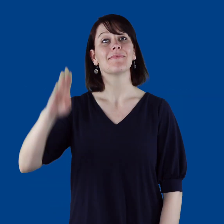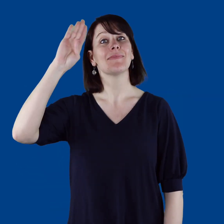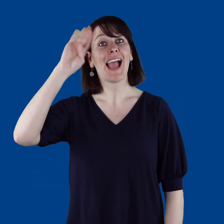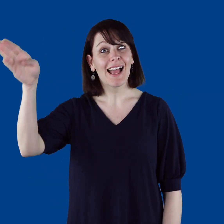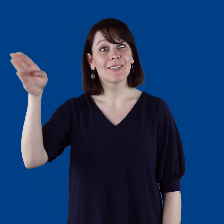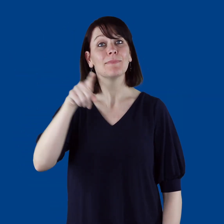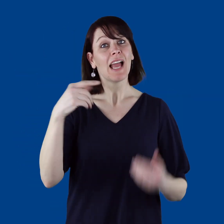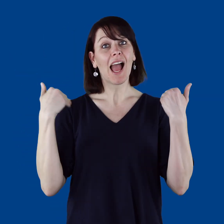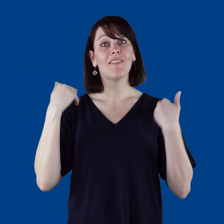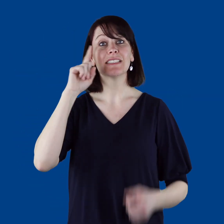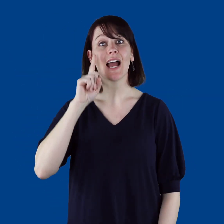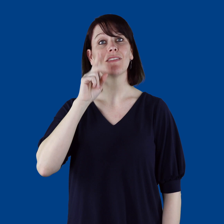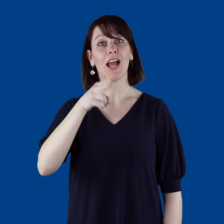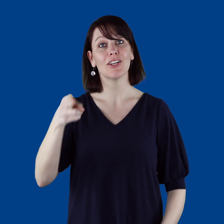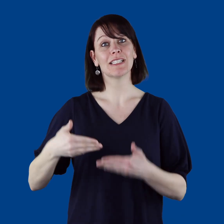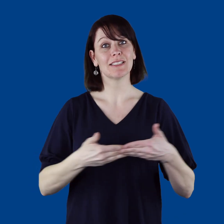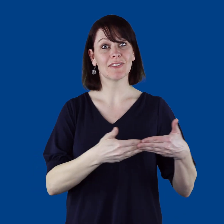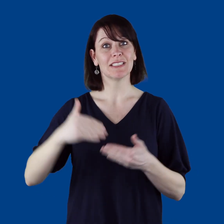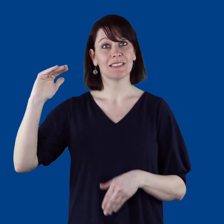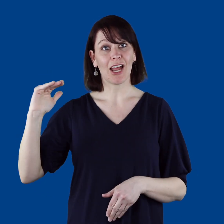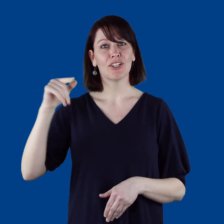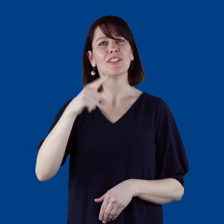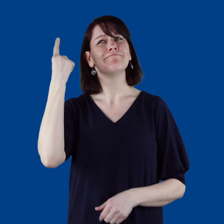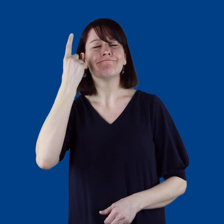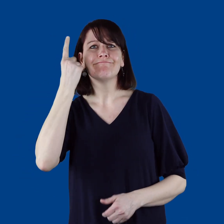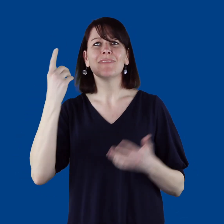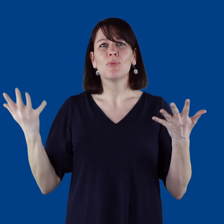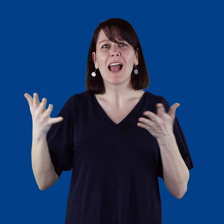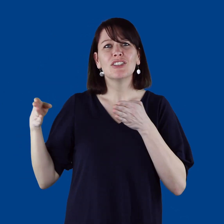Hello! You might be wondering how to teach your deaf or hard of hearing child ASL